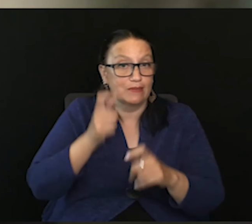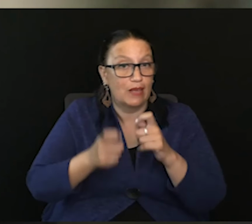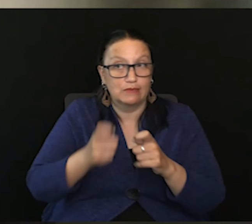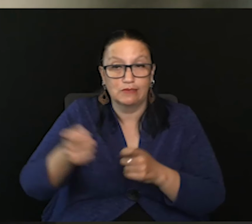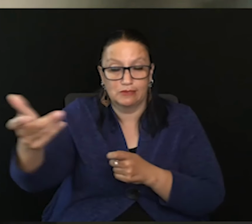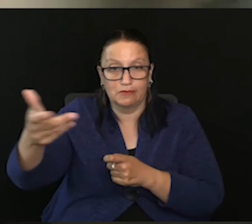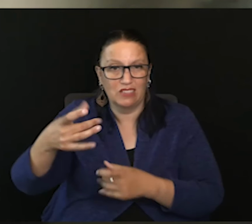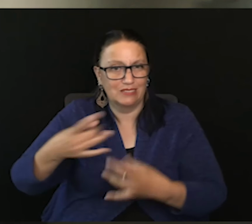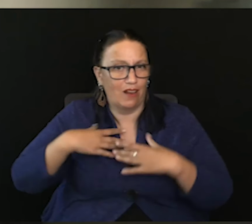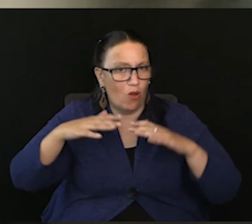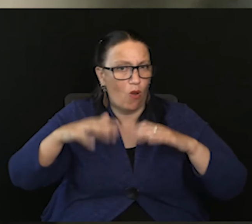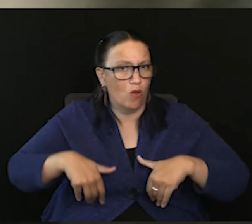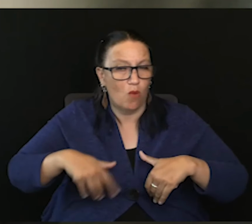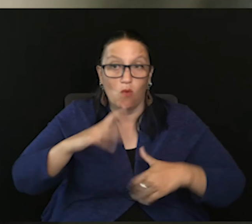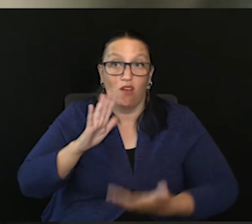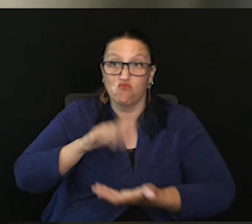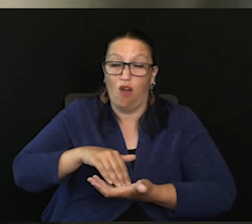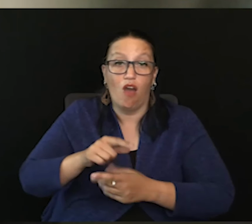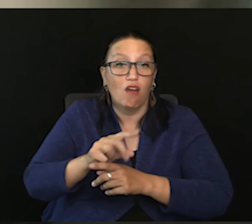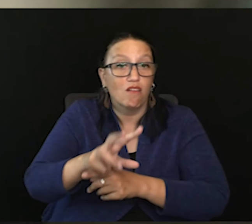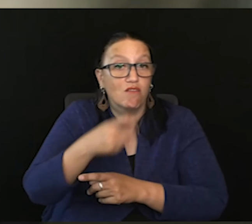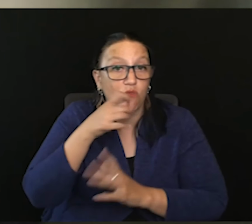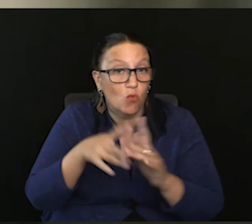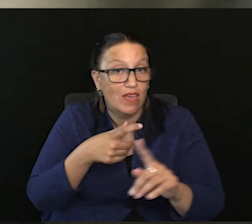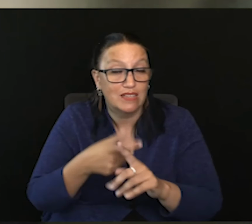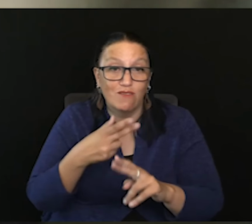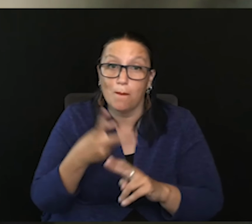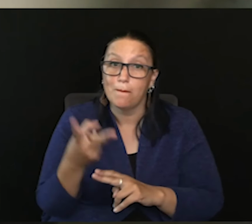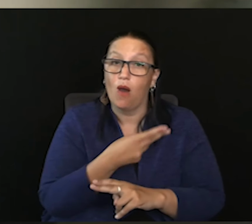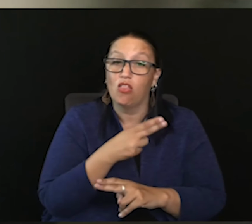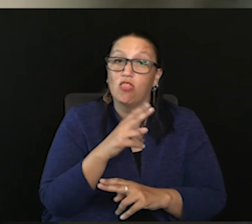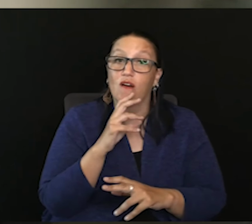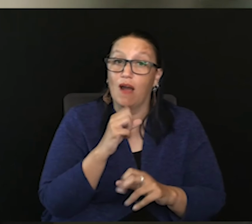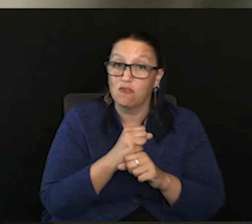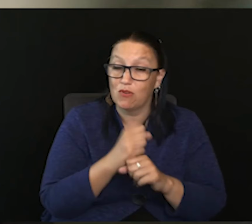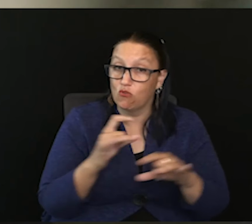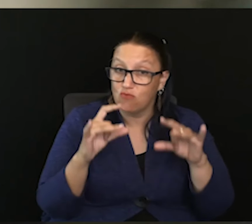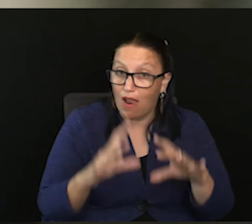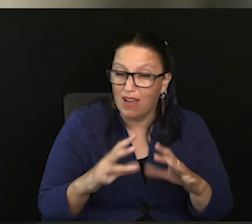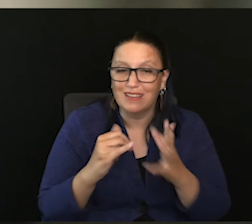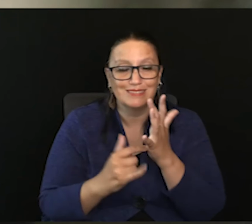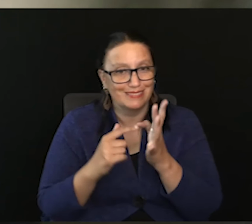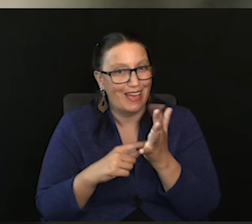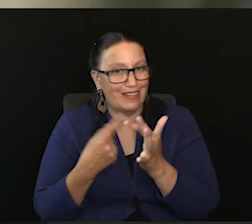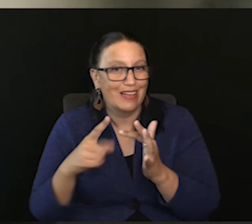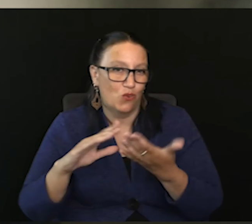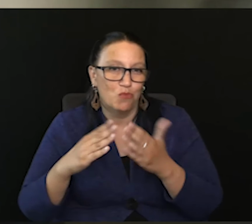the coming weeks for Commonwealth, state, and community purposes. If I can go to Andrew, please.